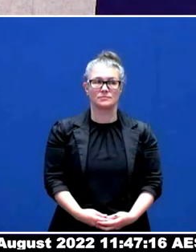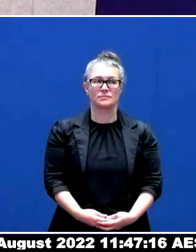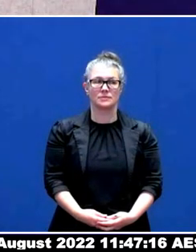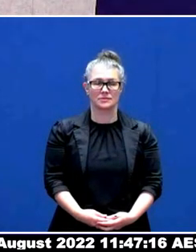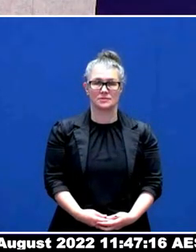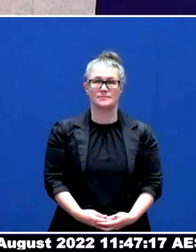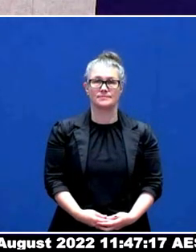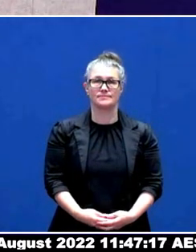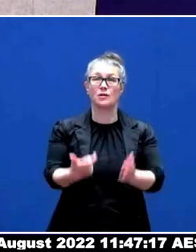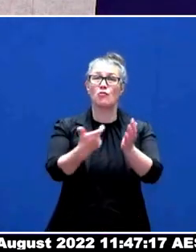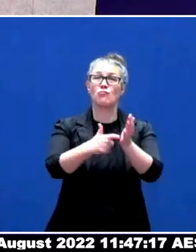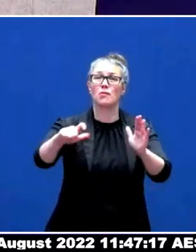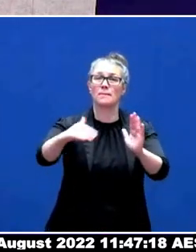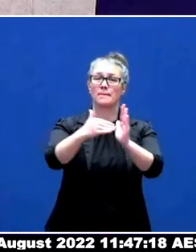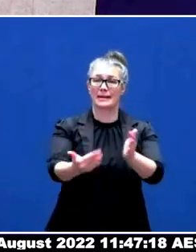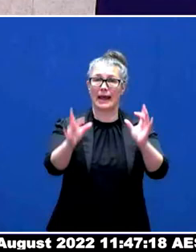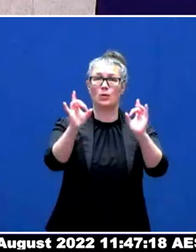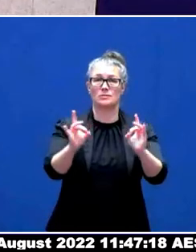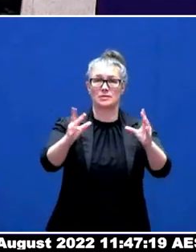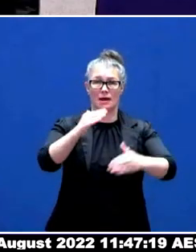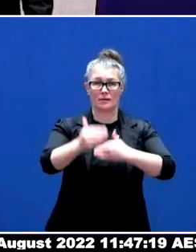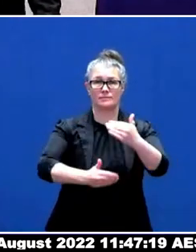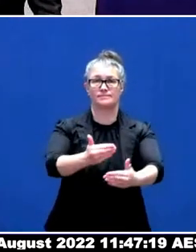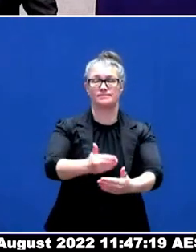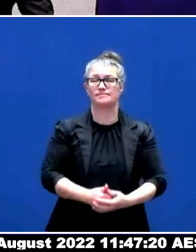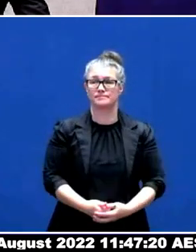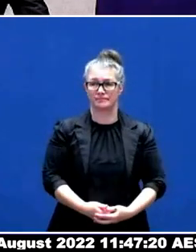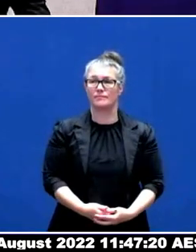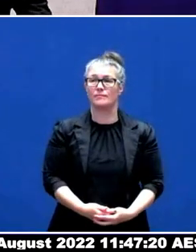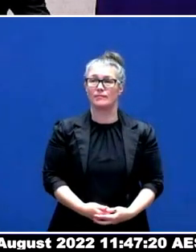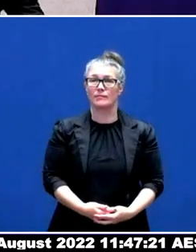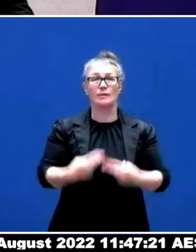The Royal Commission is resumed. Yes, Ms Eastman. Thank you, Commissioners.